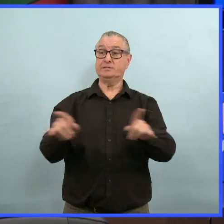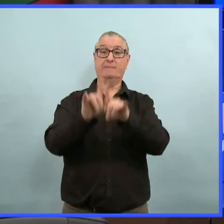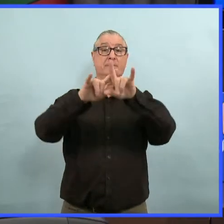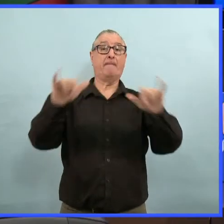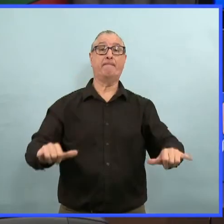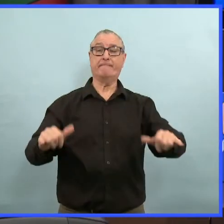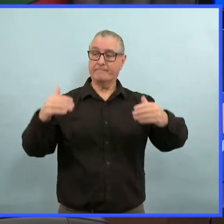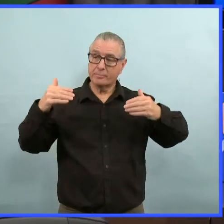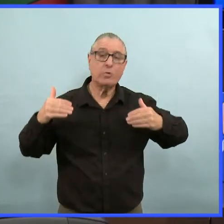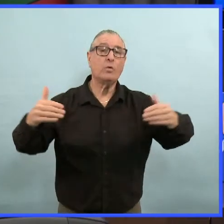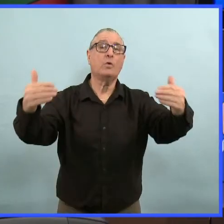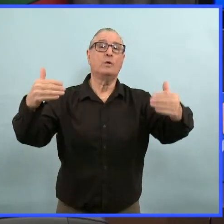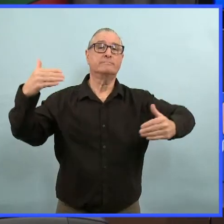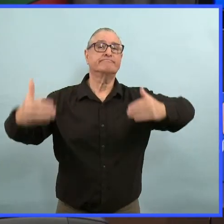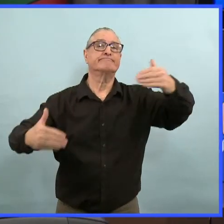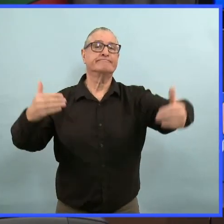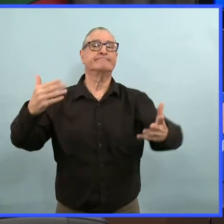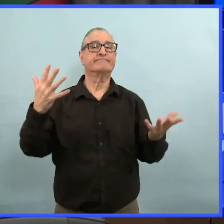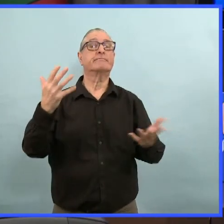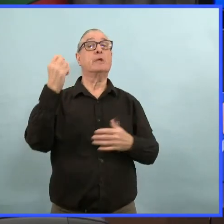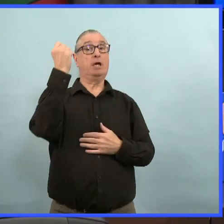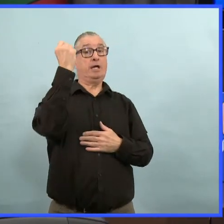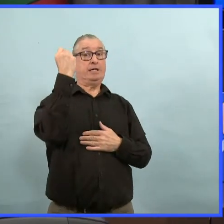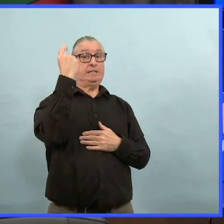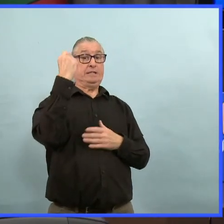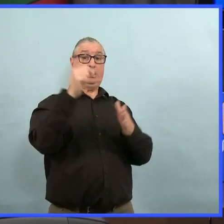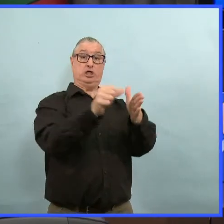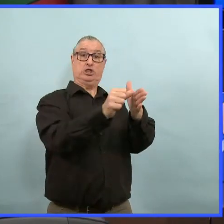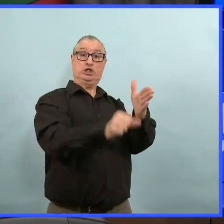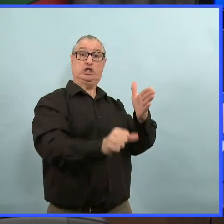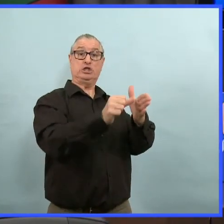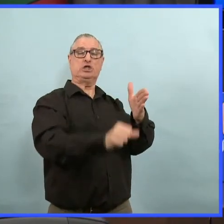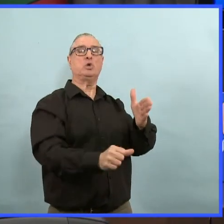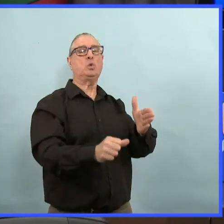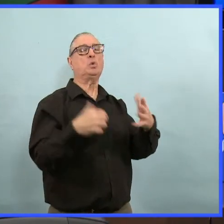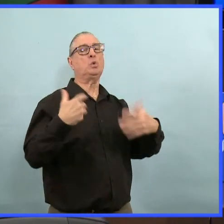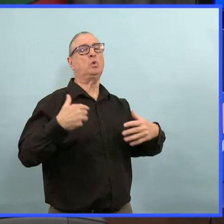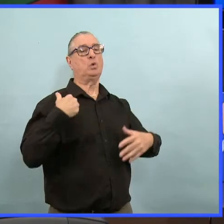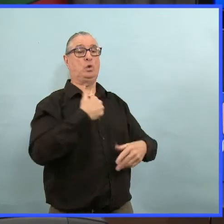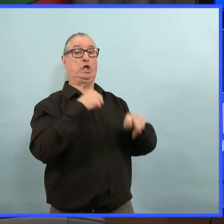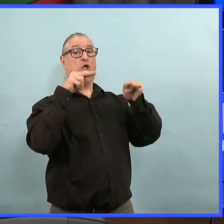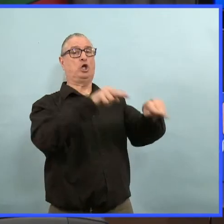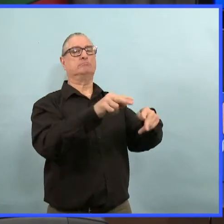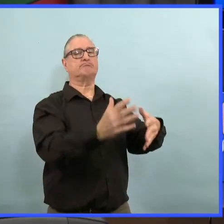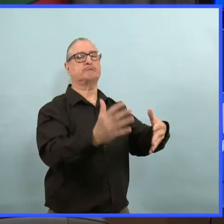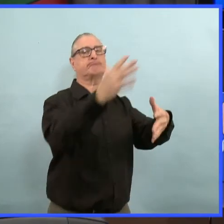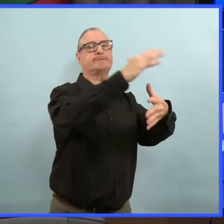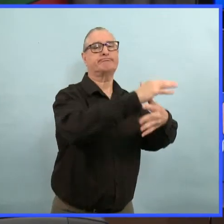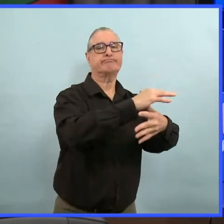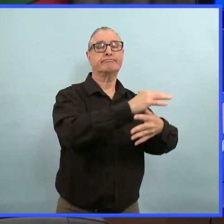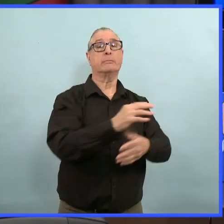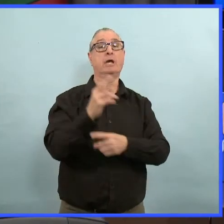types of surgeries for example health sciences center it's in boniface grace